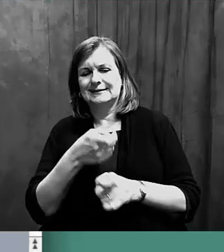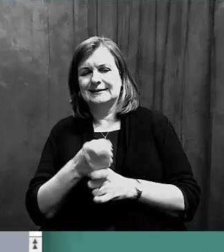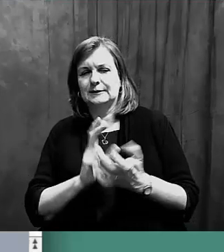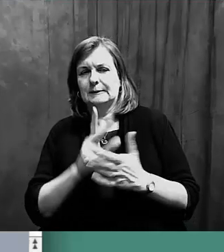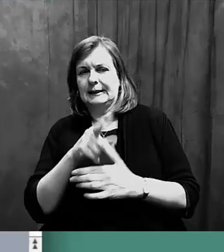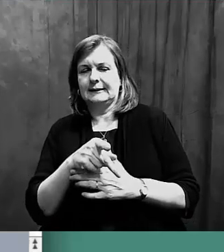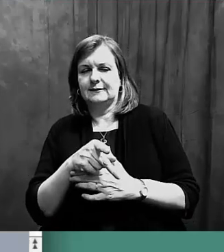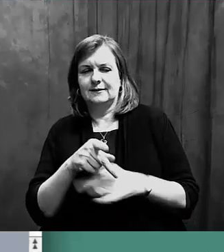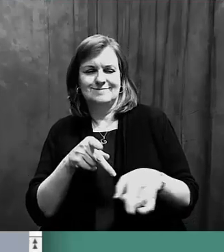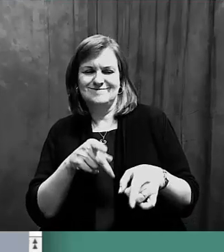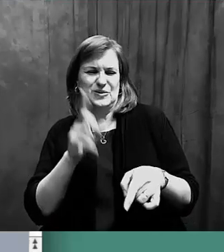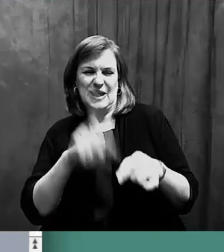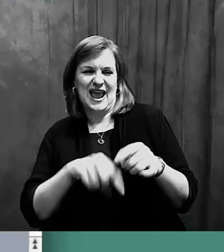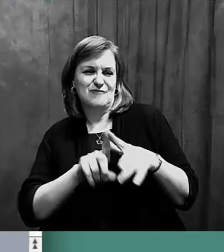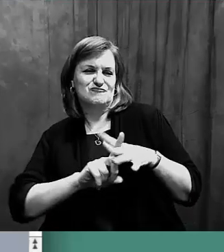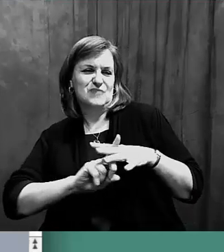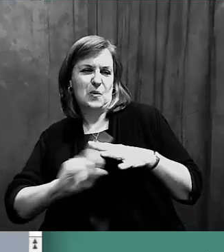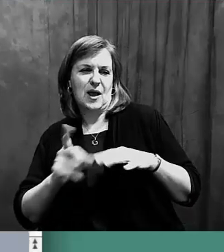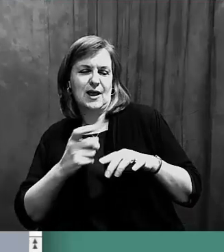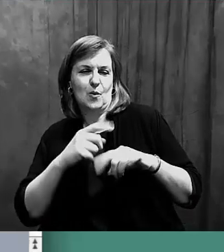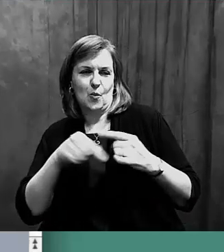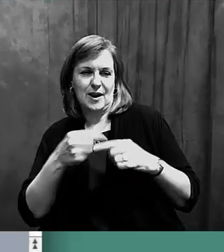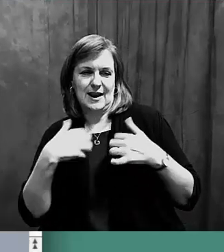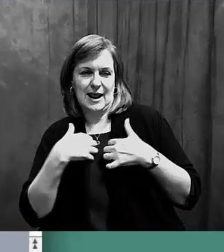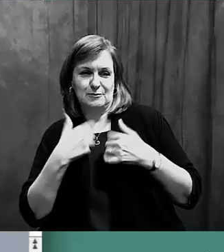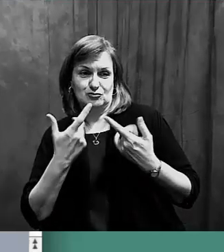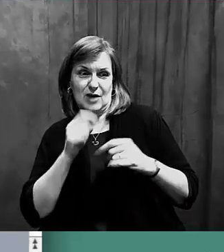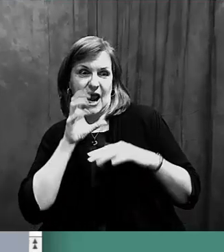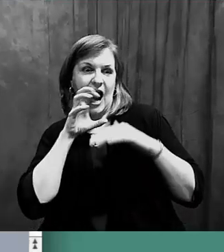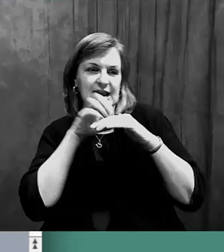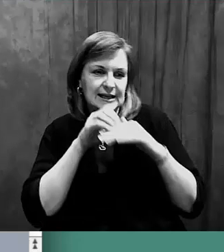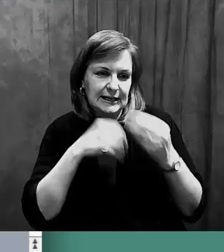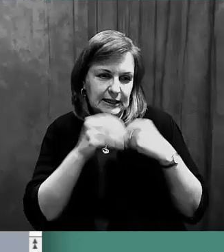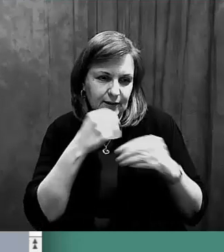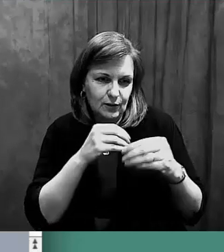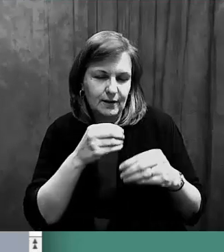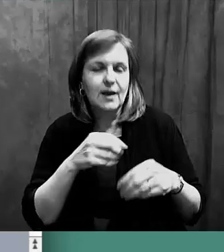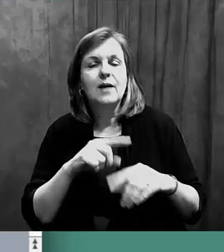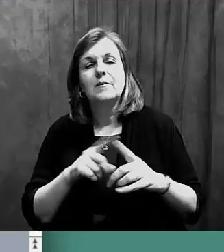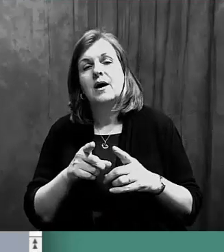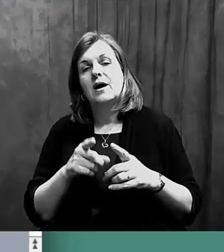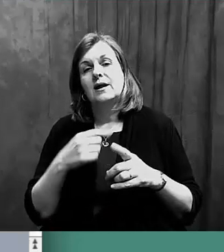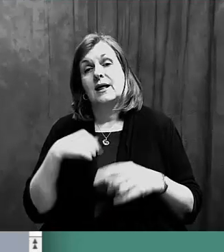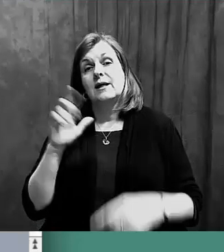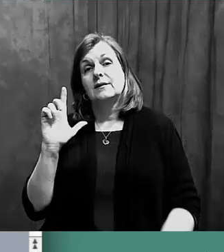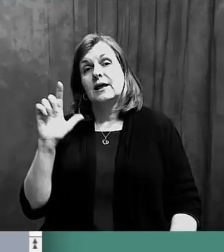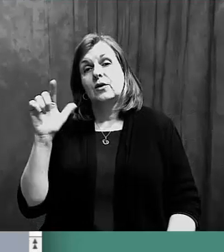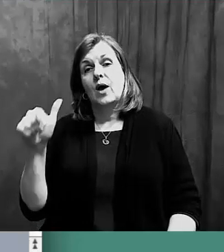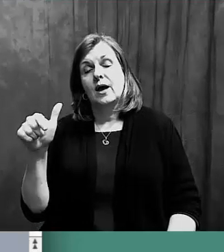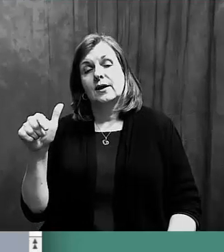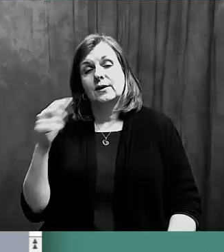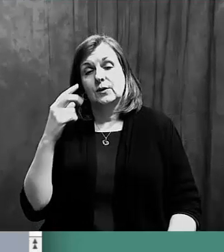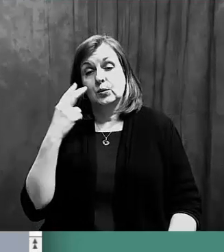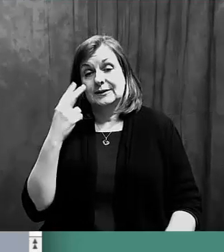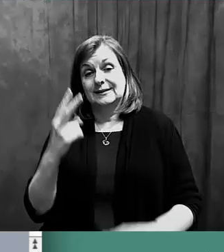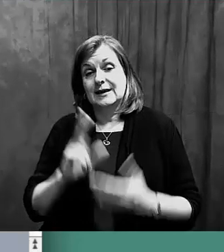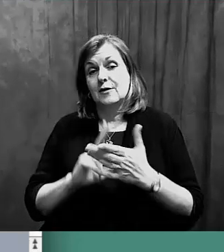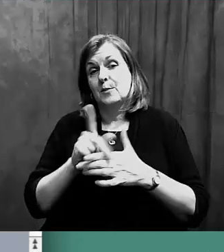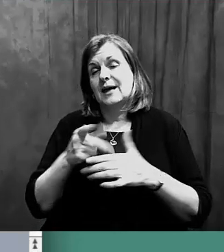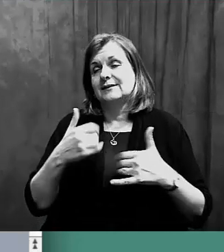we tease about plants not be able to run away from the organisms that eat them, but we will look later on